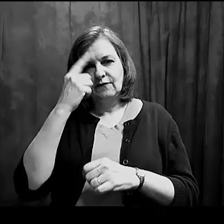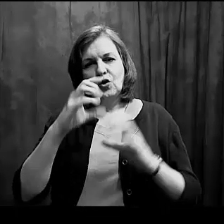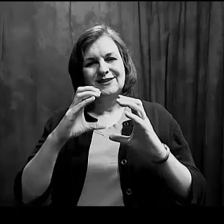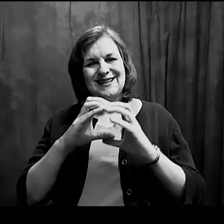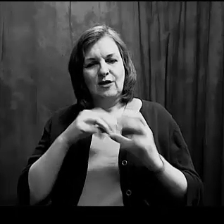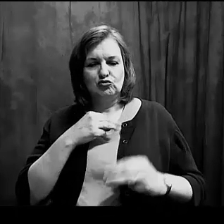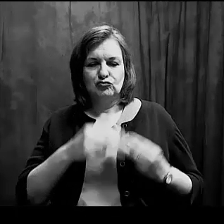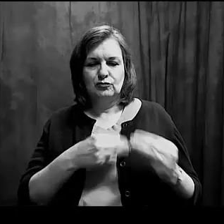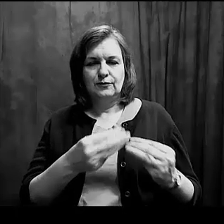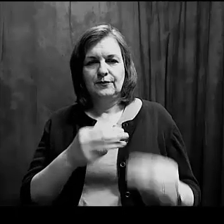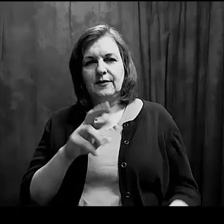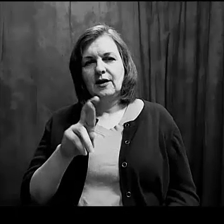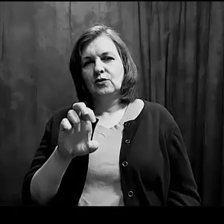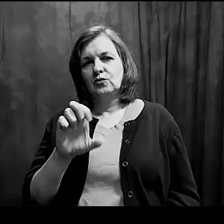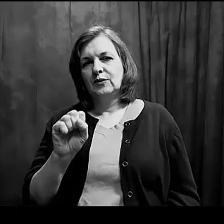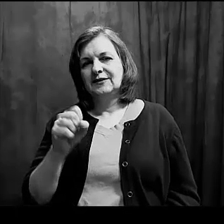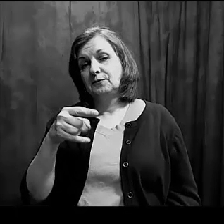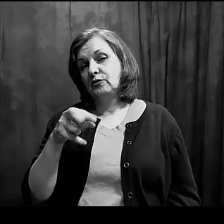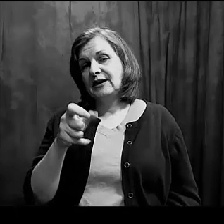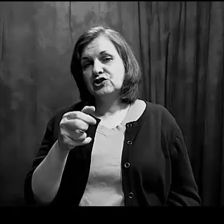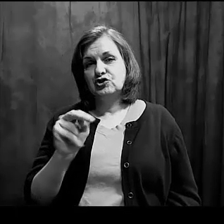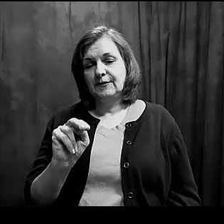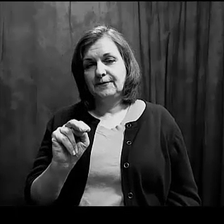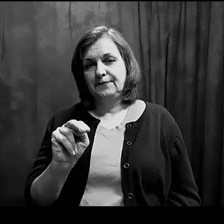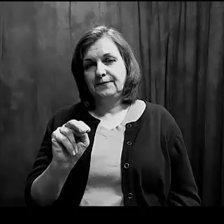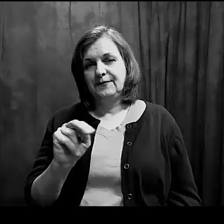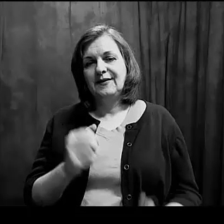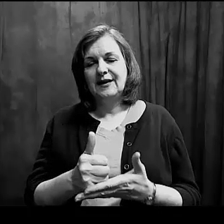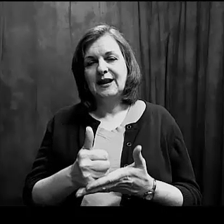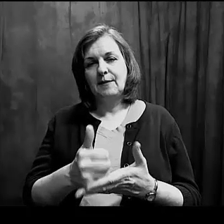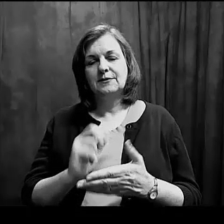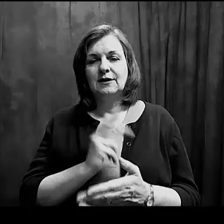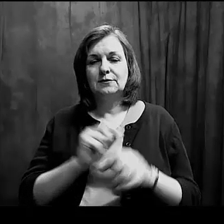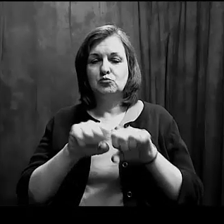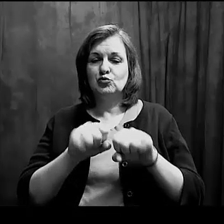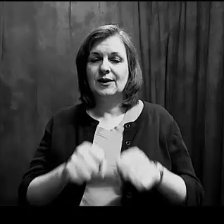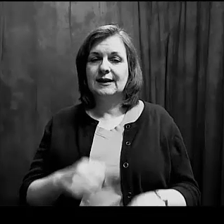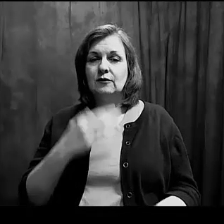this is a critical enzyme for us in helping to break down fruit sugars and so on